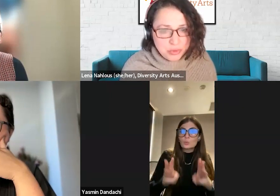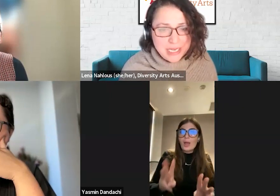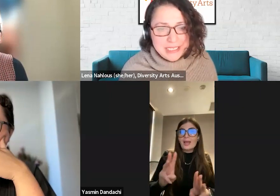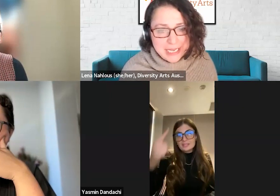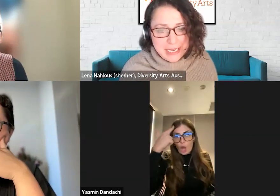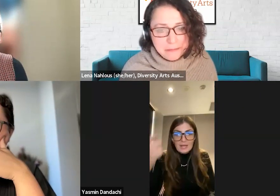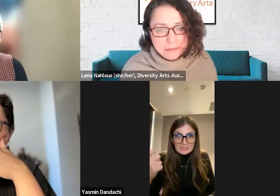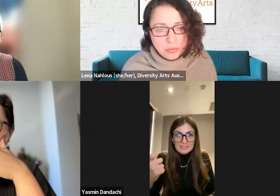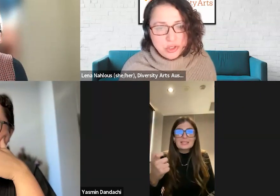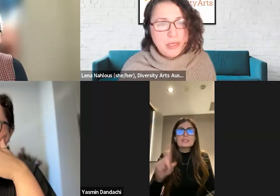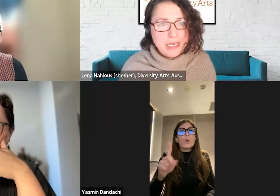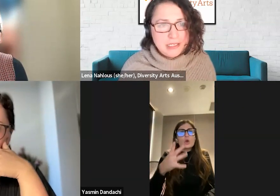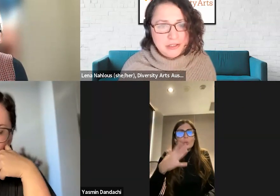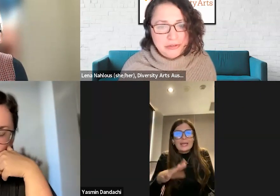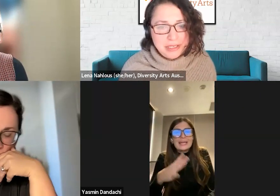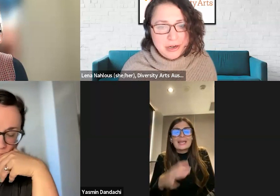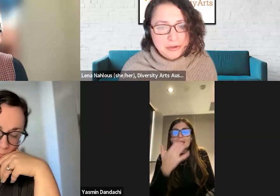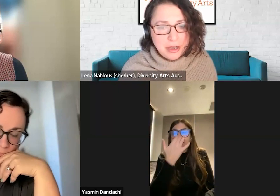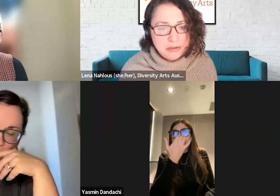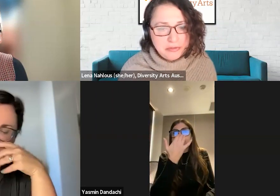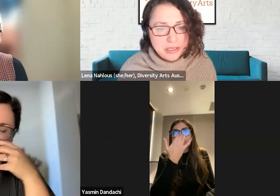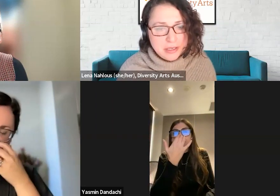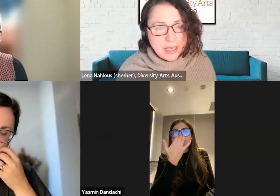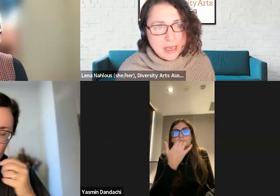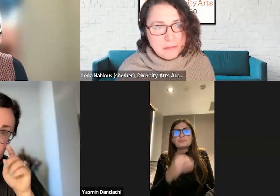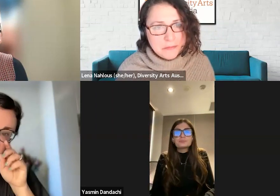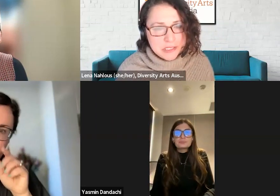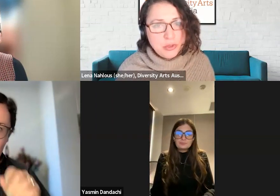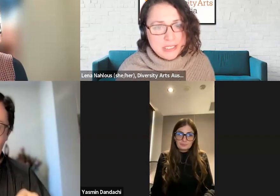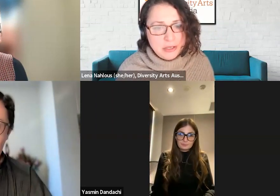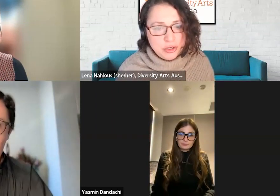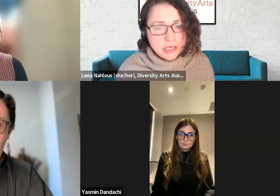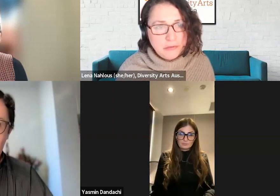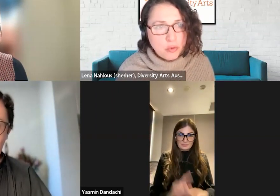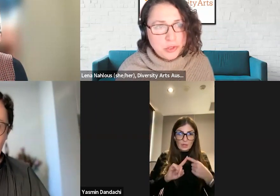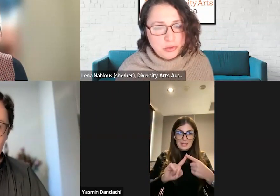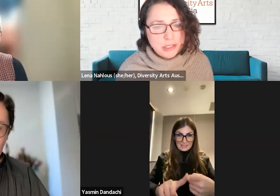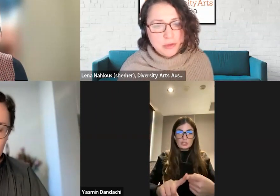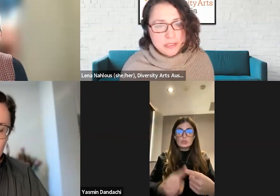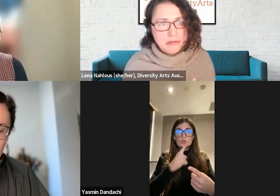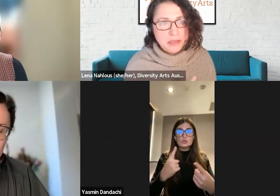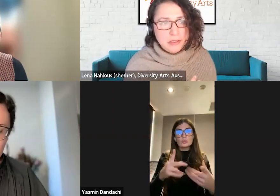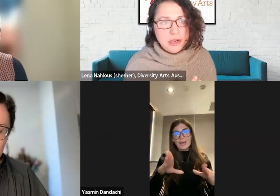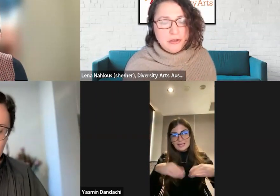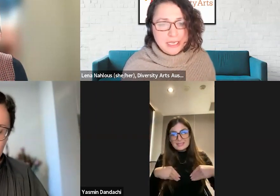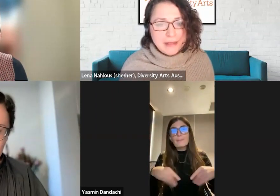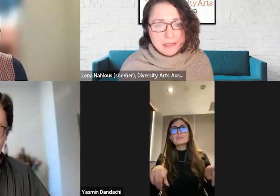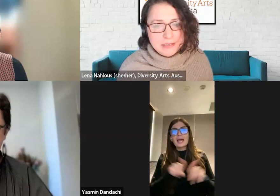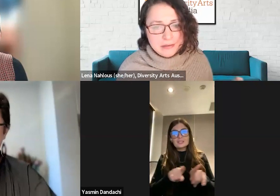What do we need to kind of still continue to conform to in terms of legalities